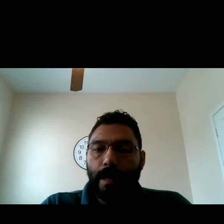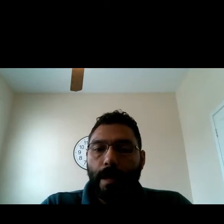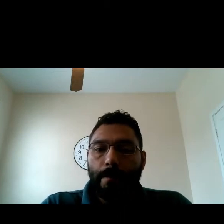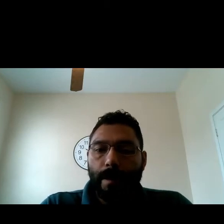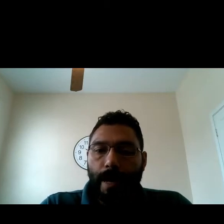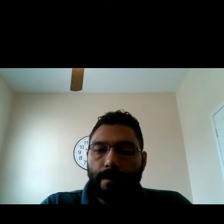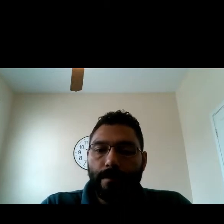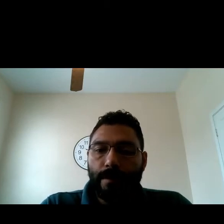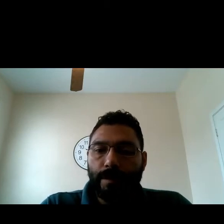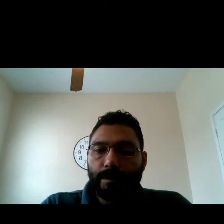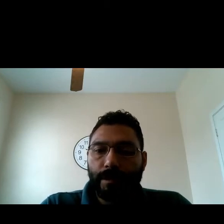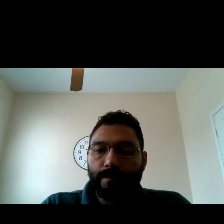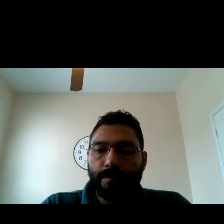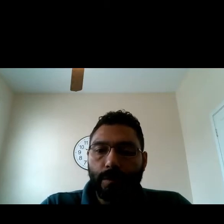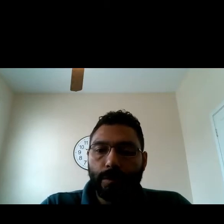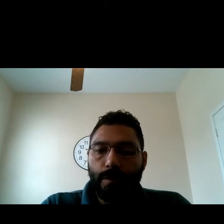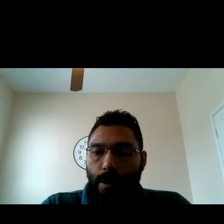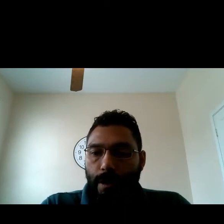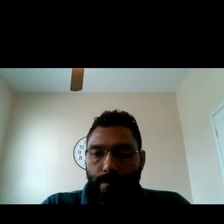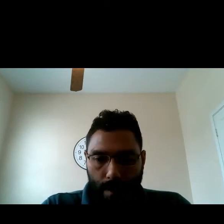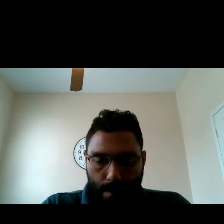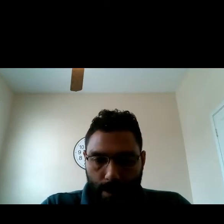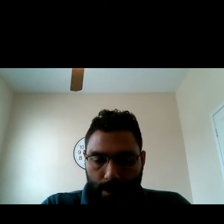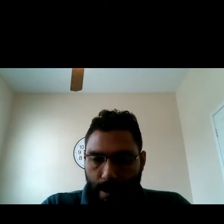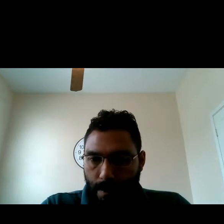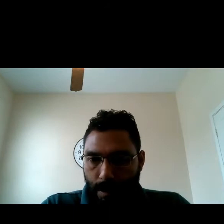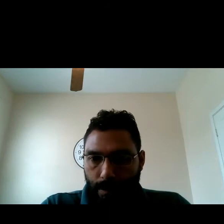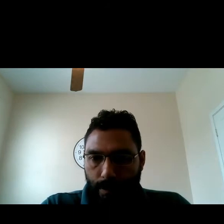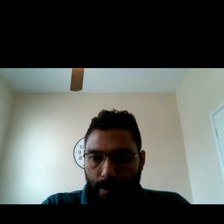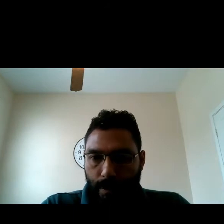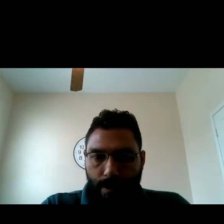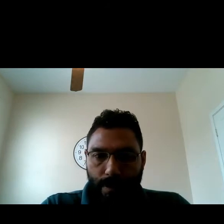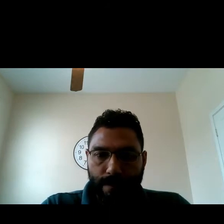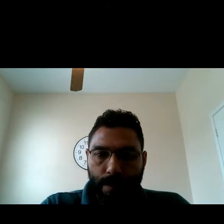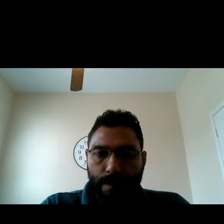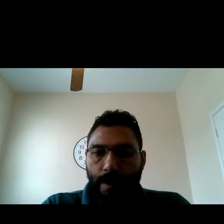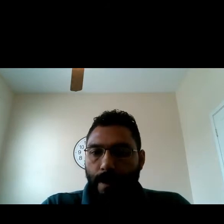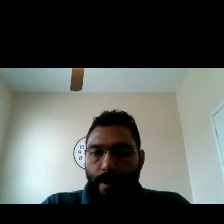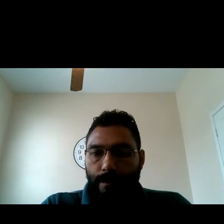plan for their transition from school to work, which we're going to discuss here in a few.